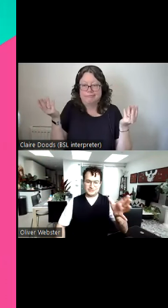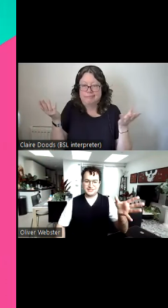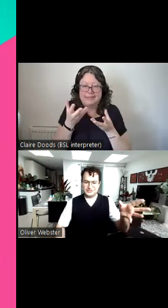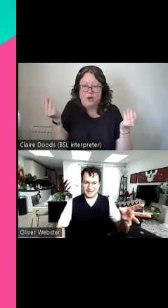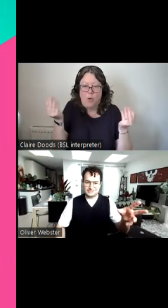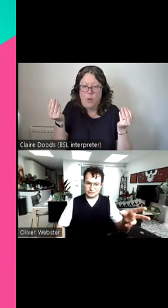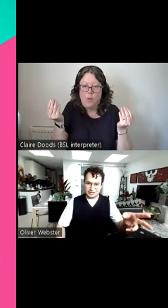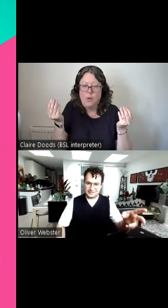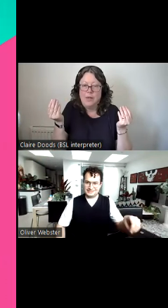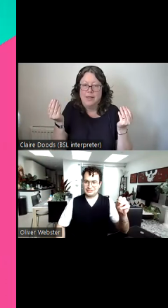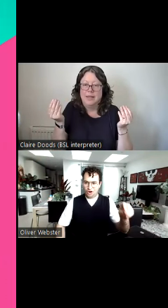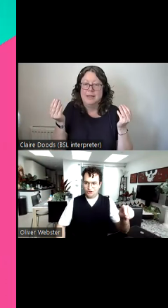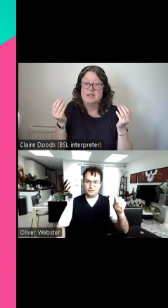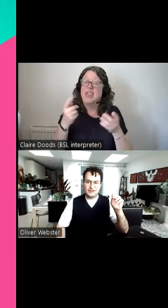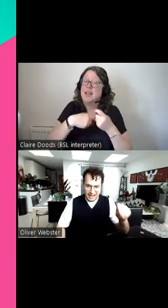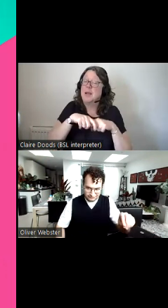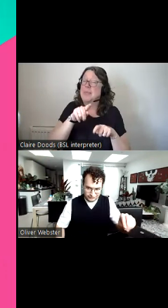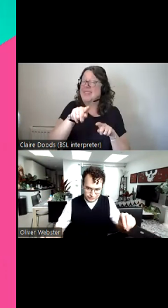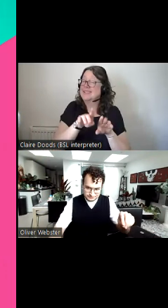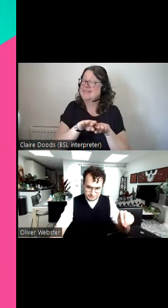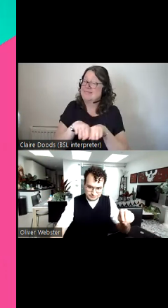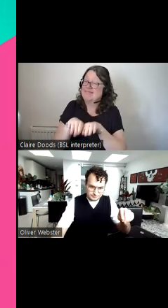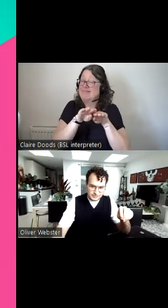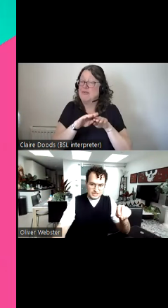They do tend to look like this on average.